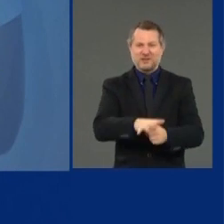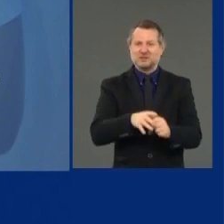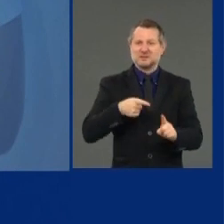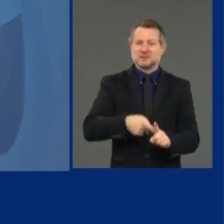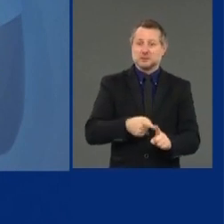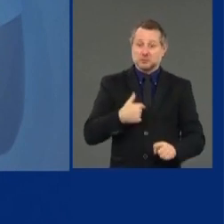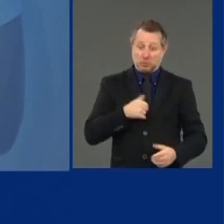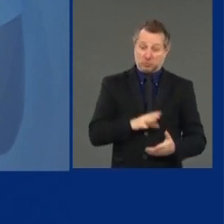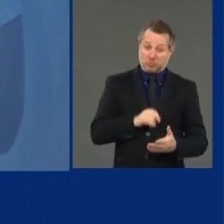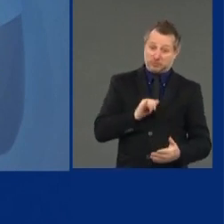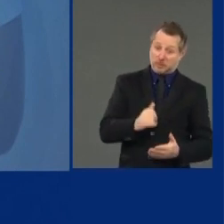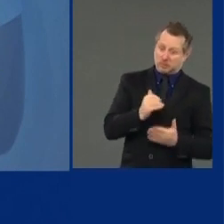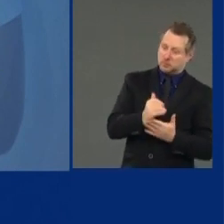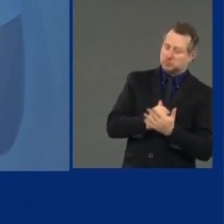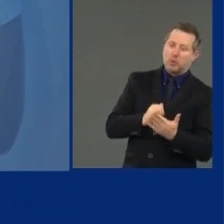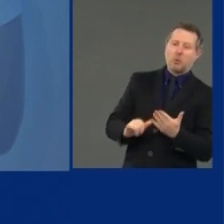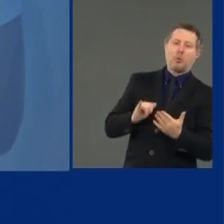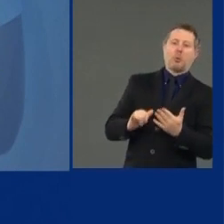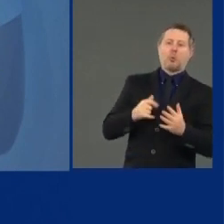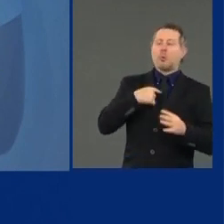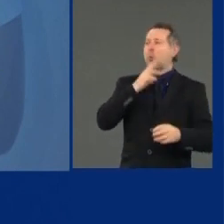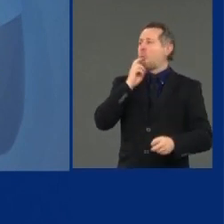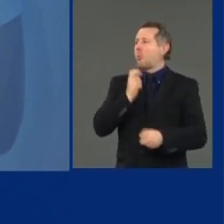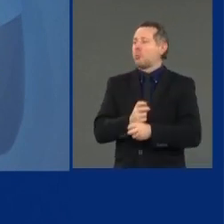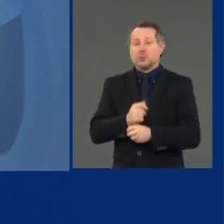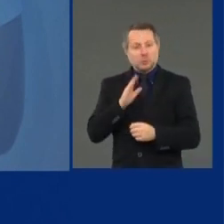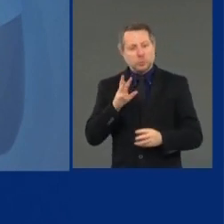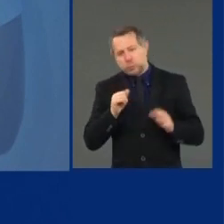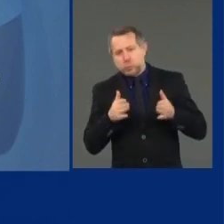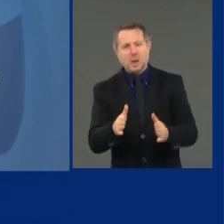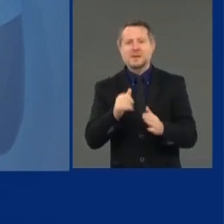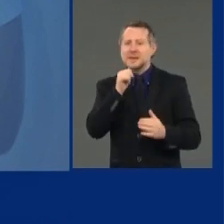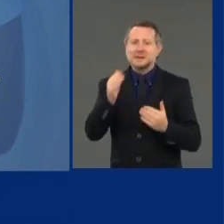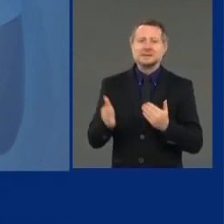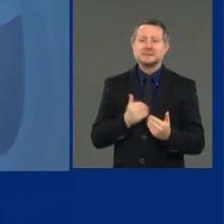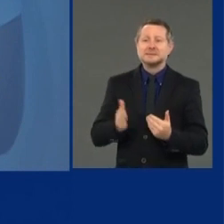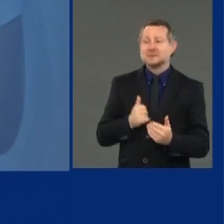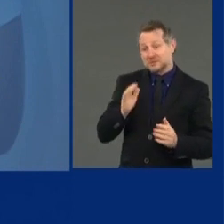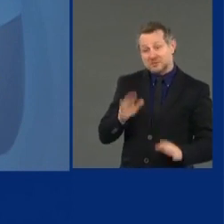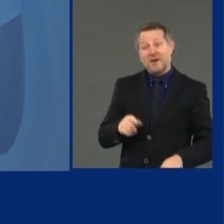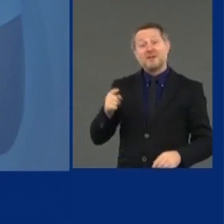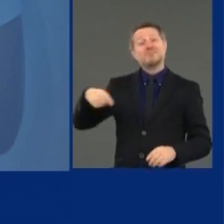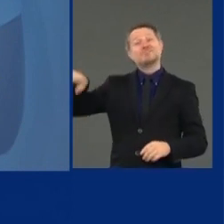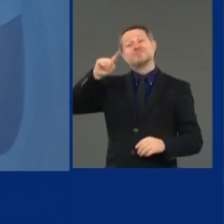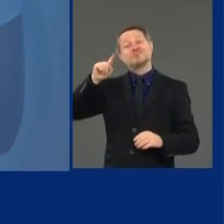EXPERTS ON THIS COVID VIRUS.